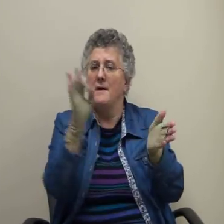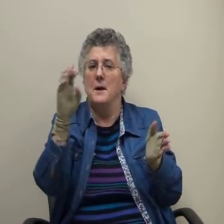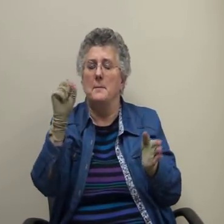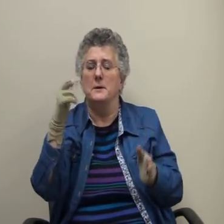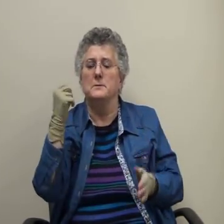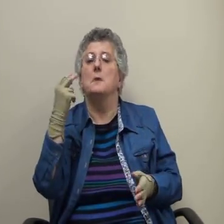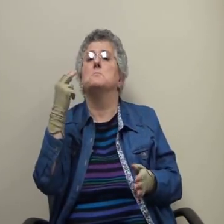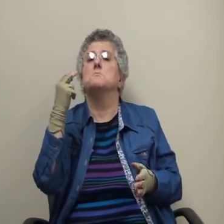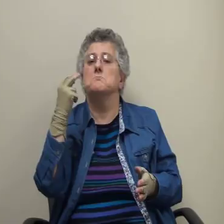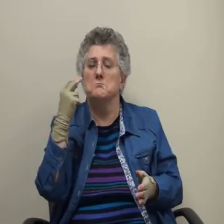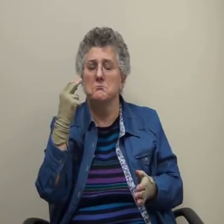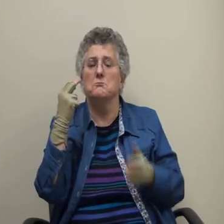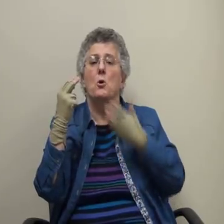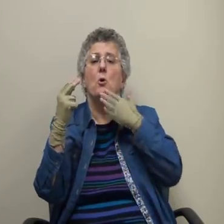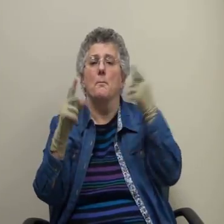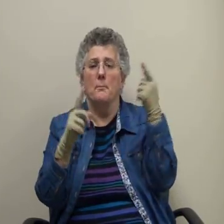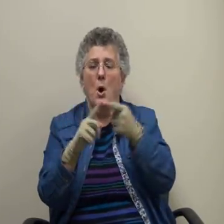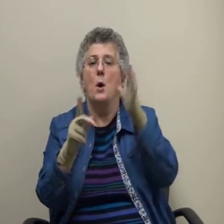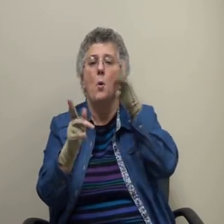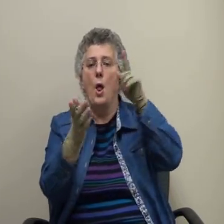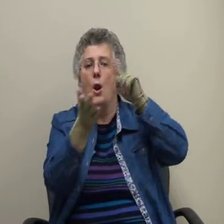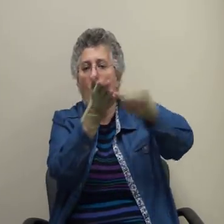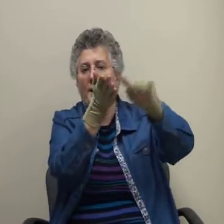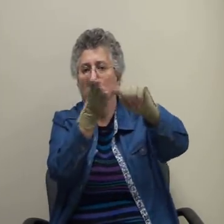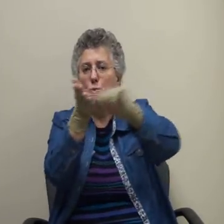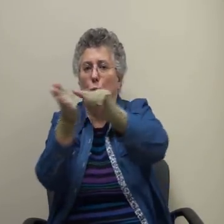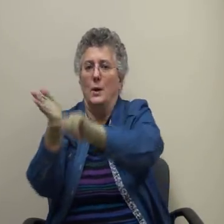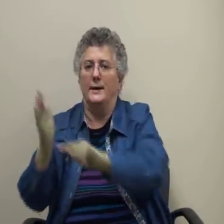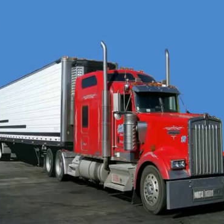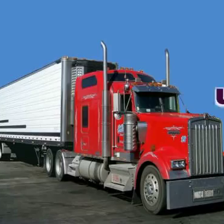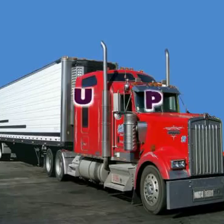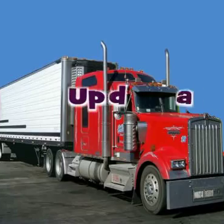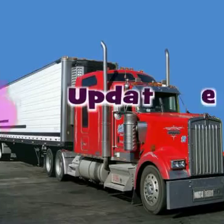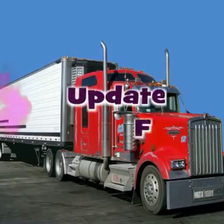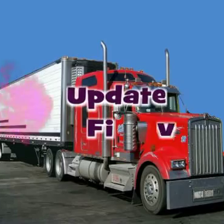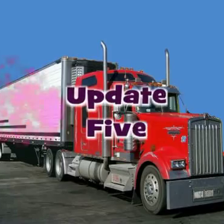The FMCSA said that was a good point and they would look into it.